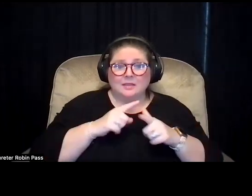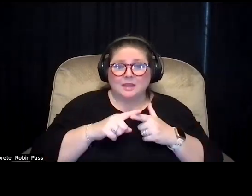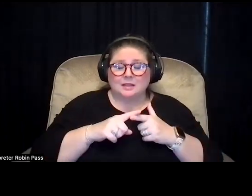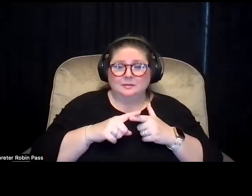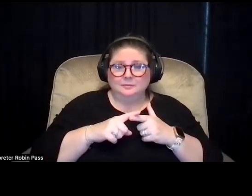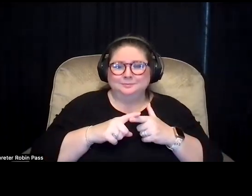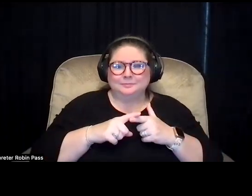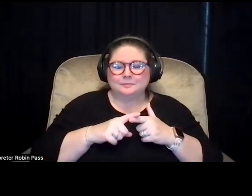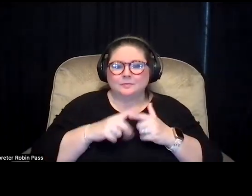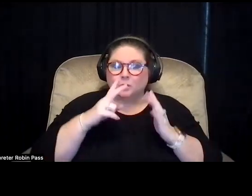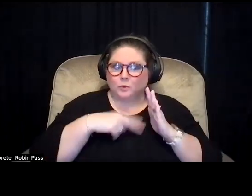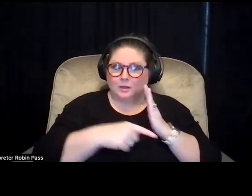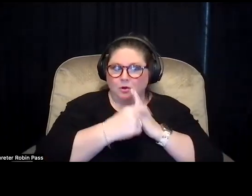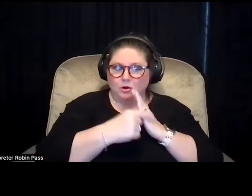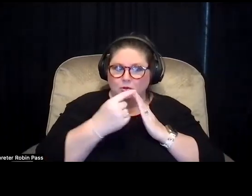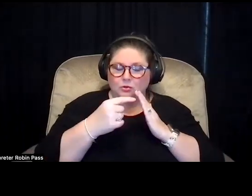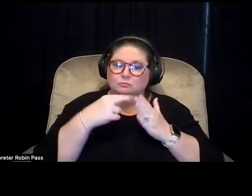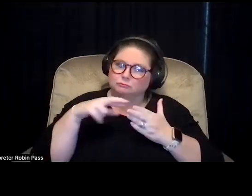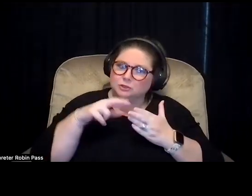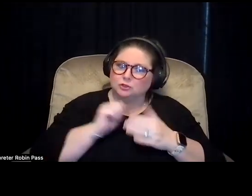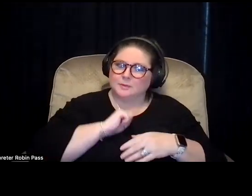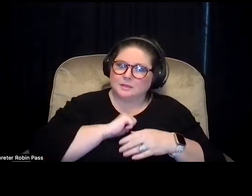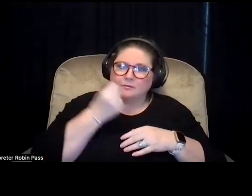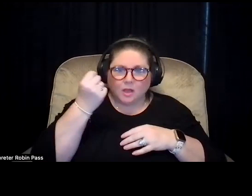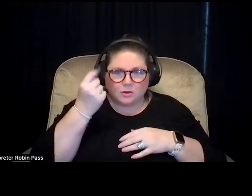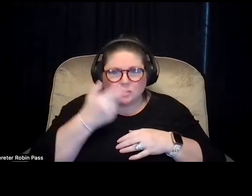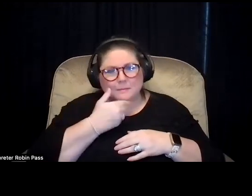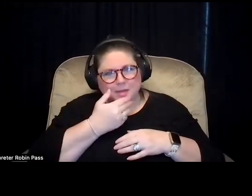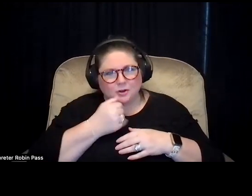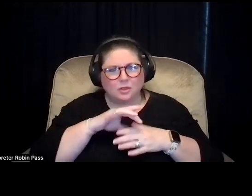doing my own research really getting to kind of understand the context and history behind